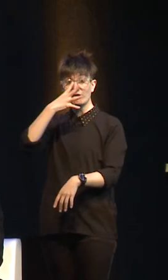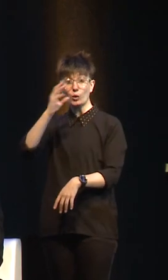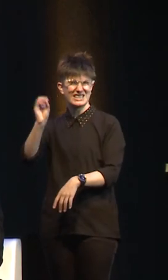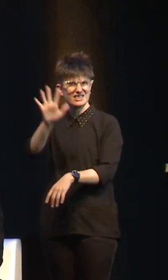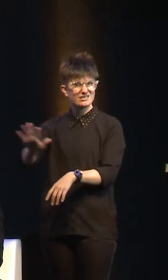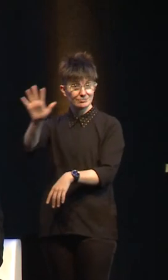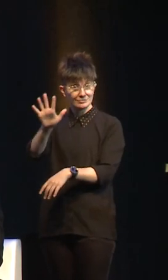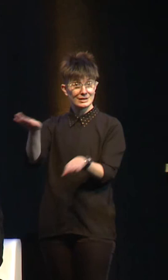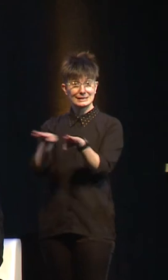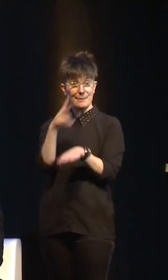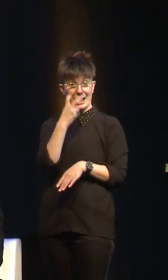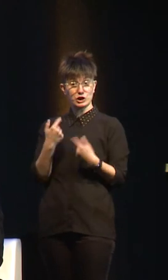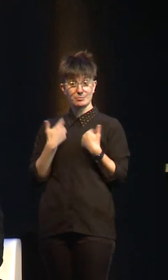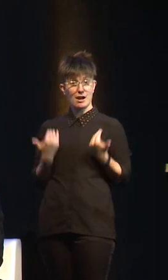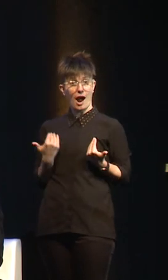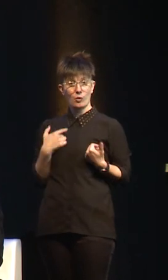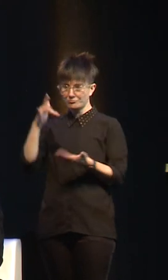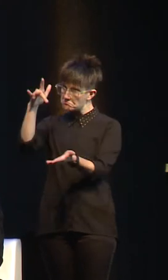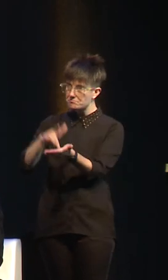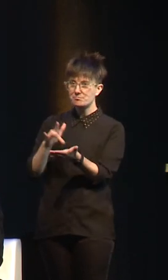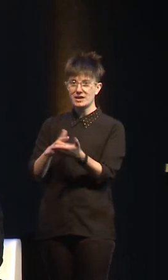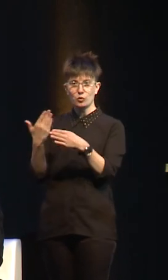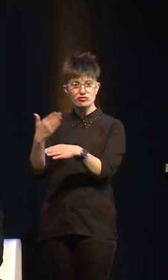be in the middle of their careers, they might be you know married, there might not be, they